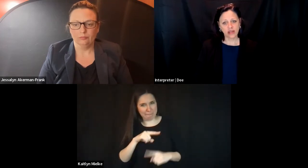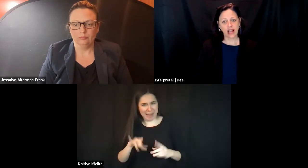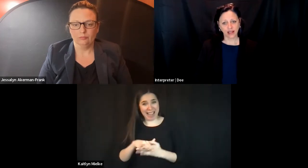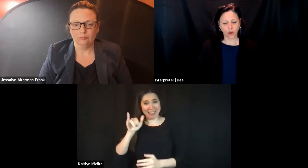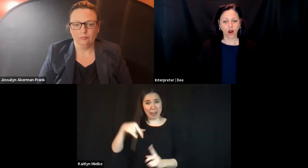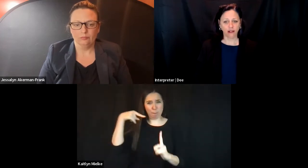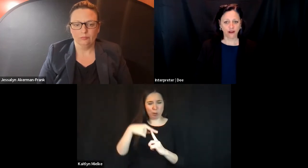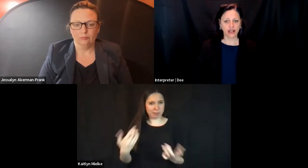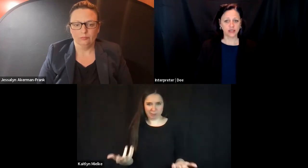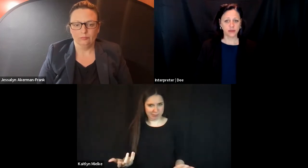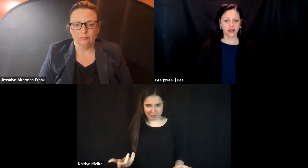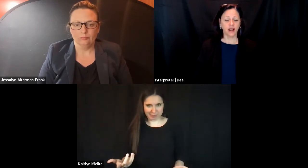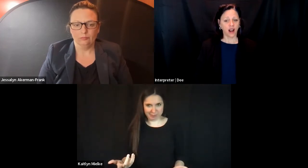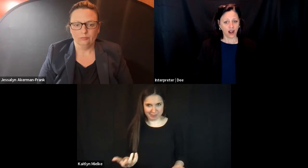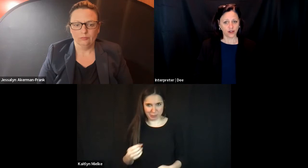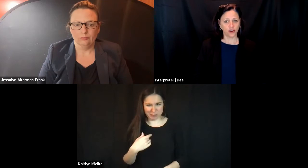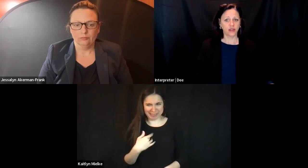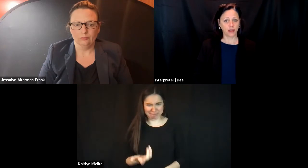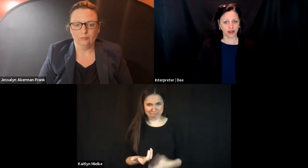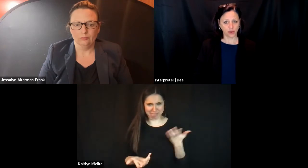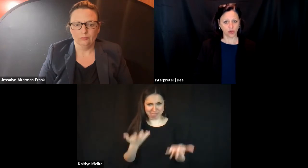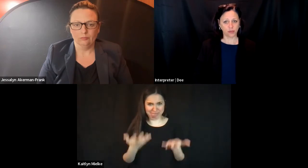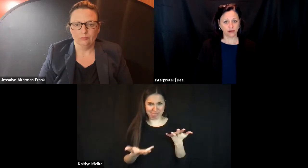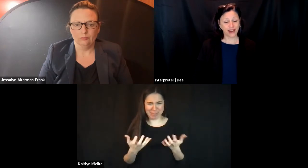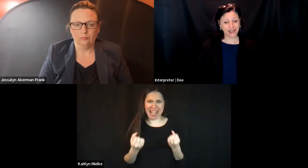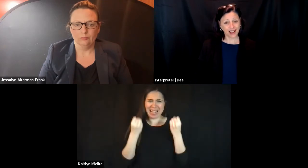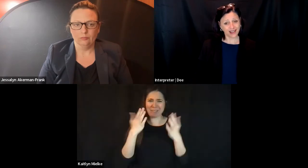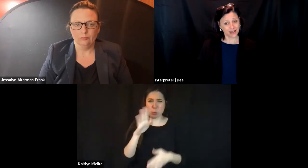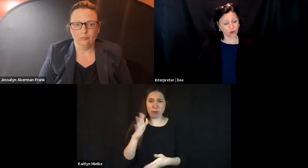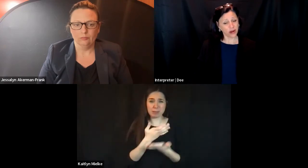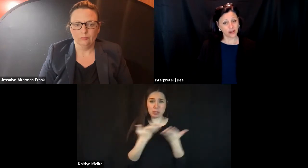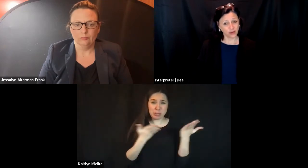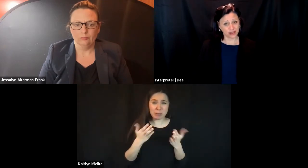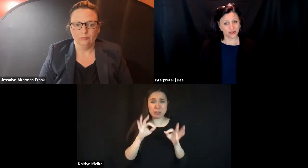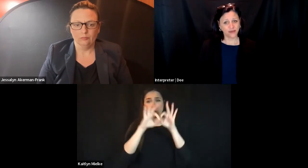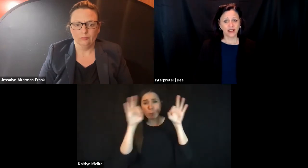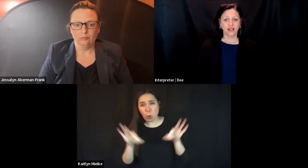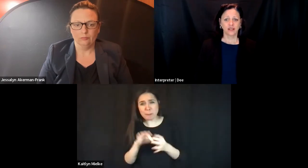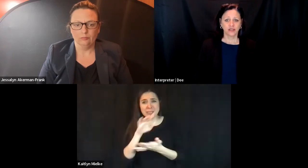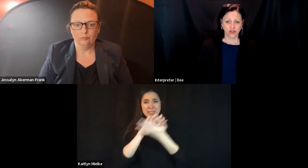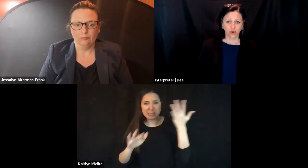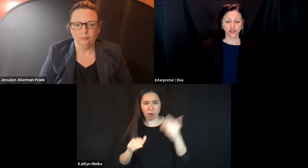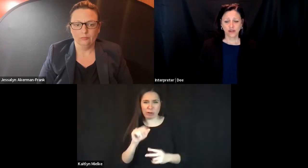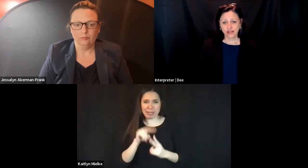And when I go to I ablind group, they say, no, no, no, you're not blind enough, go over to the deaf area.